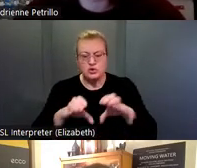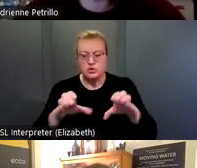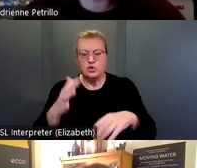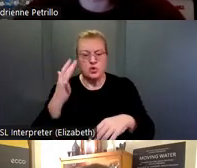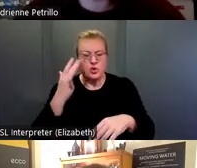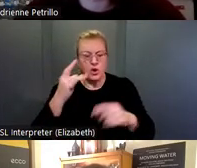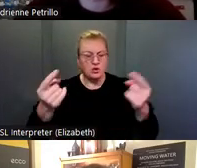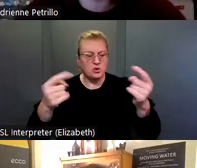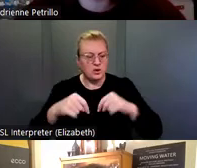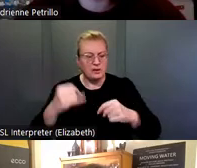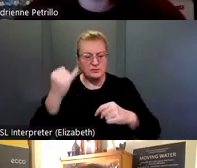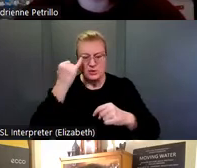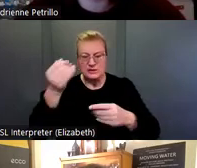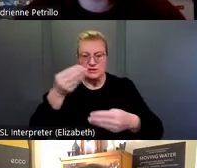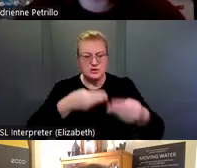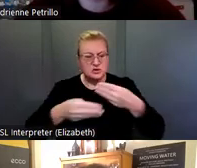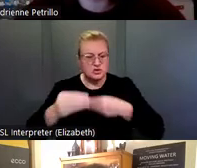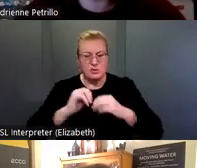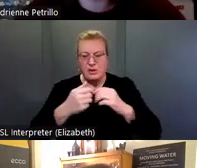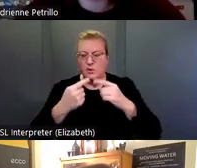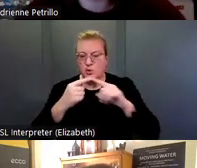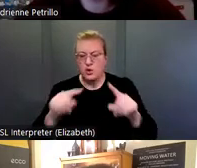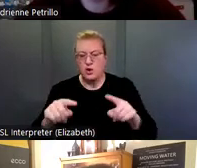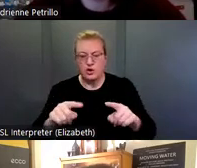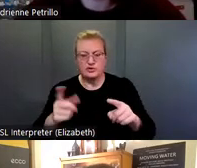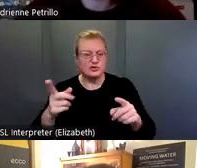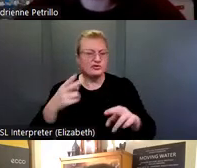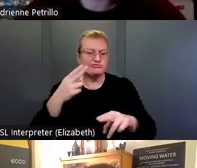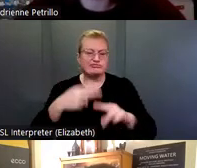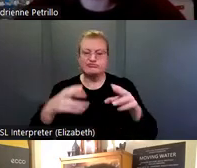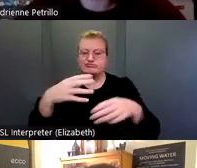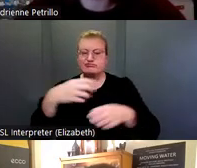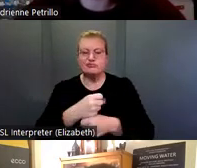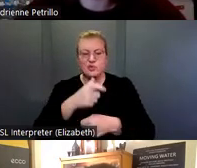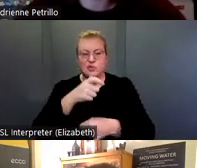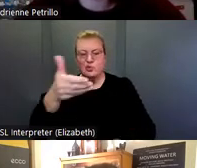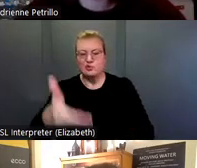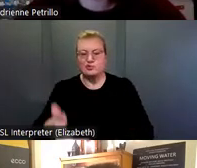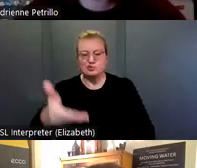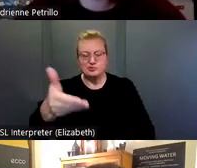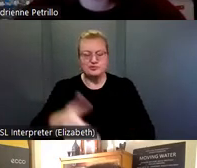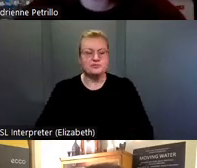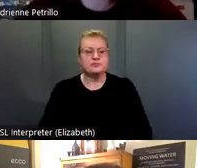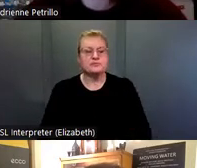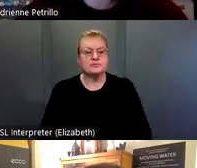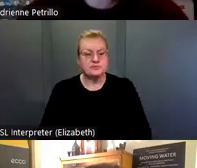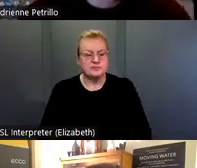and just the sort of short overview of who you are. So we'll start with Ali.